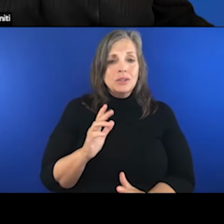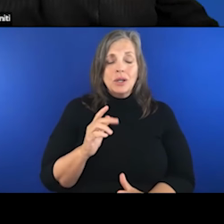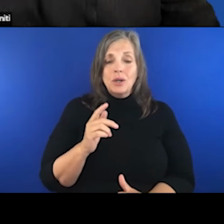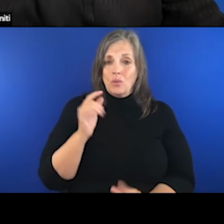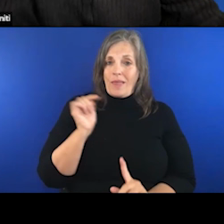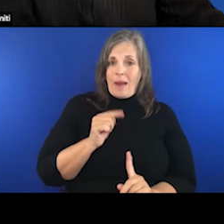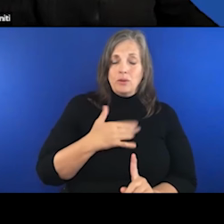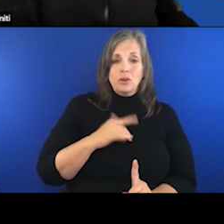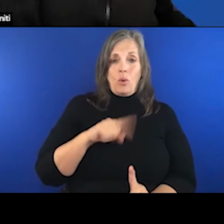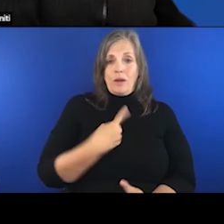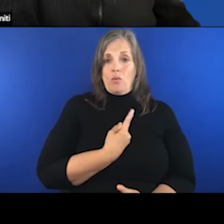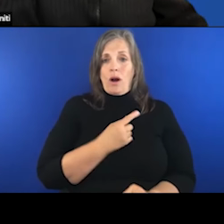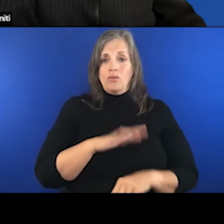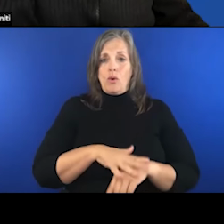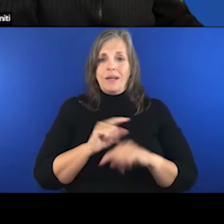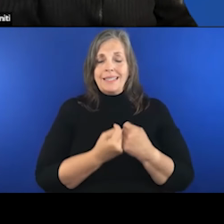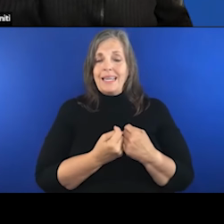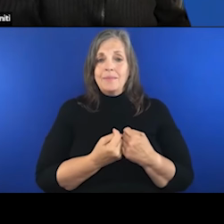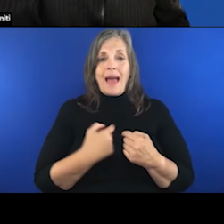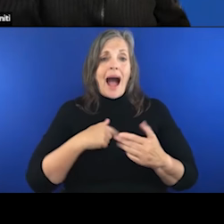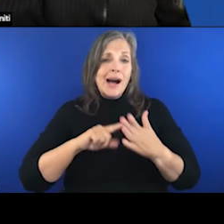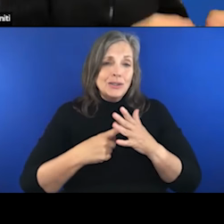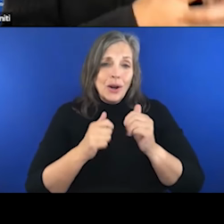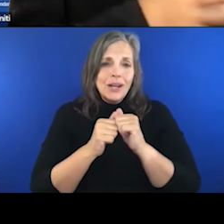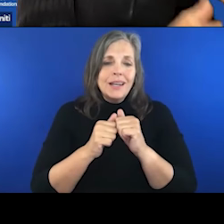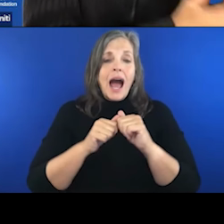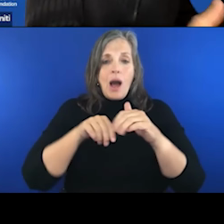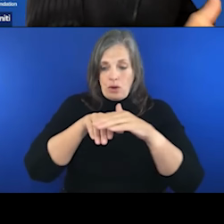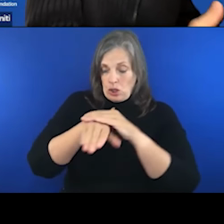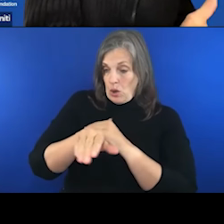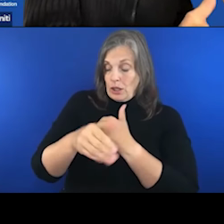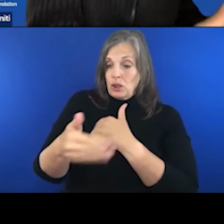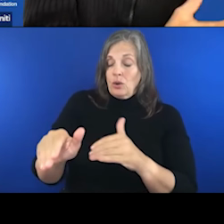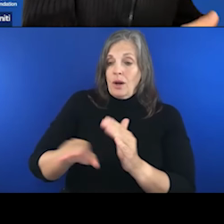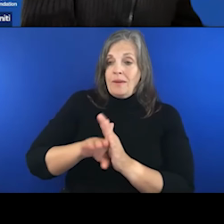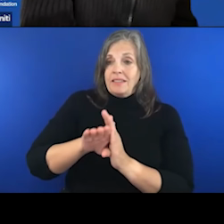that's how I started I I would go into a room with developers and i would just knock out a ux problem